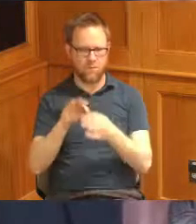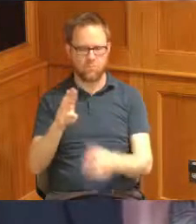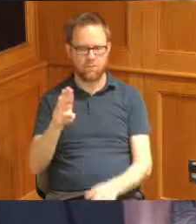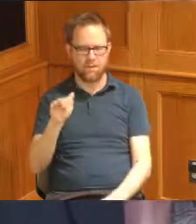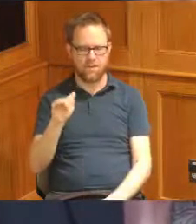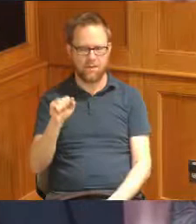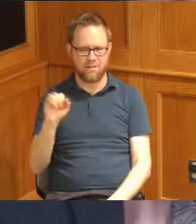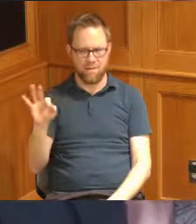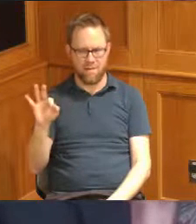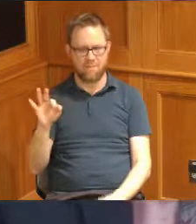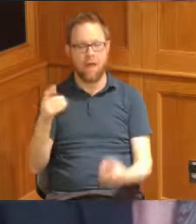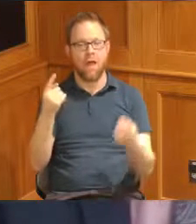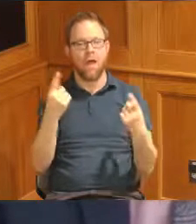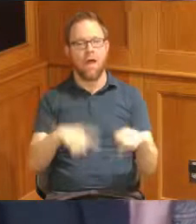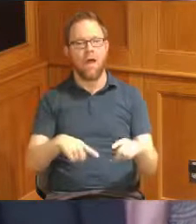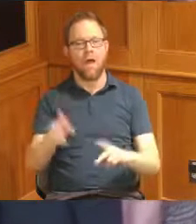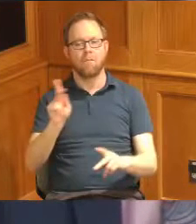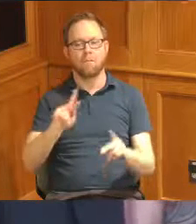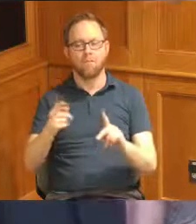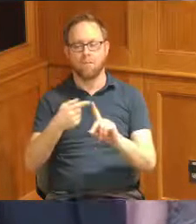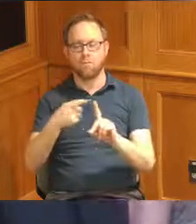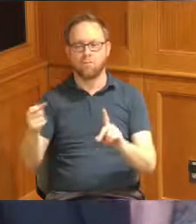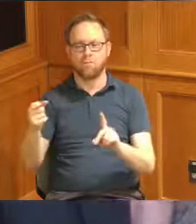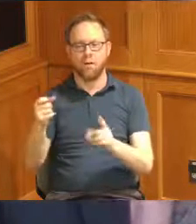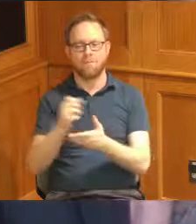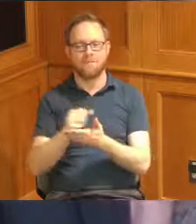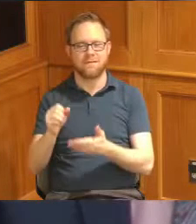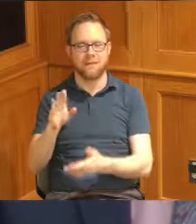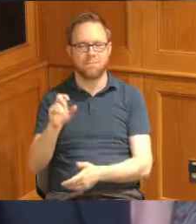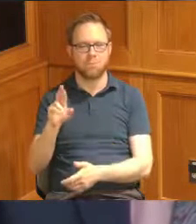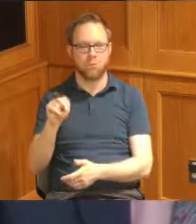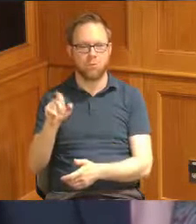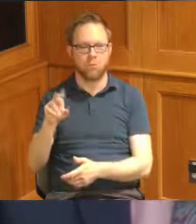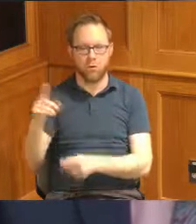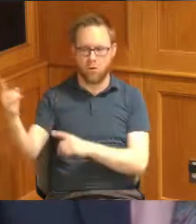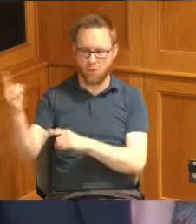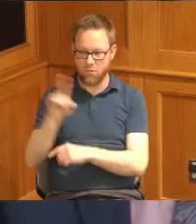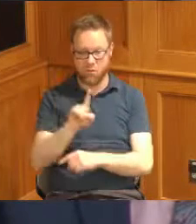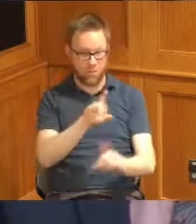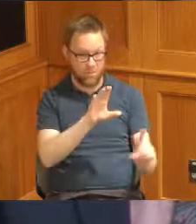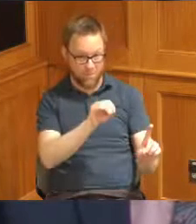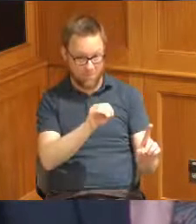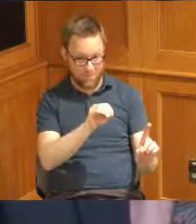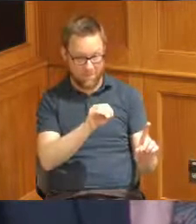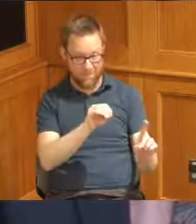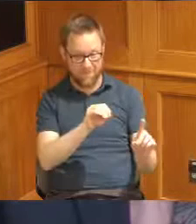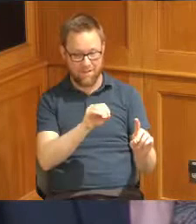so we had the folks come in from St. Bernard both the company and and I believe it was the Mayor